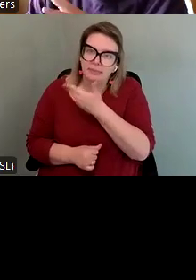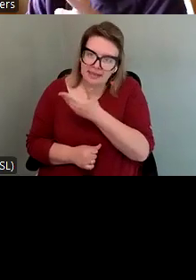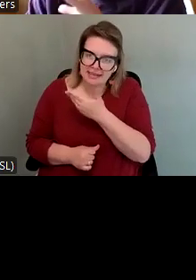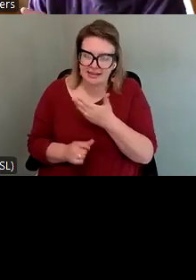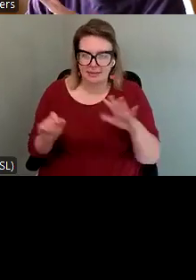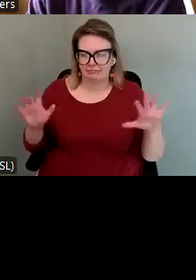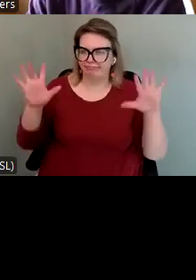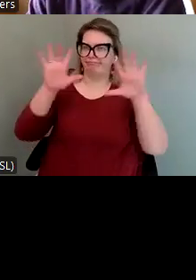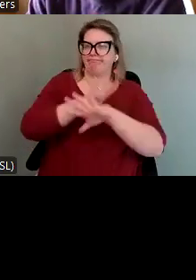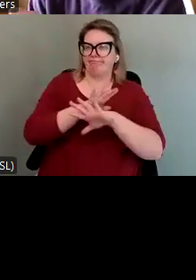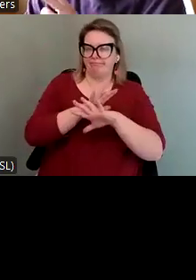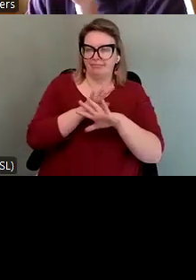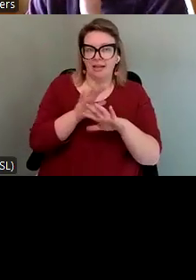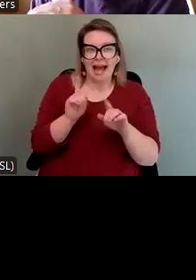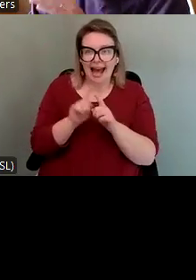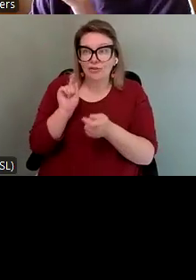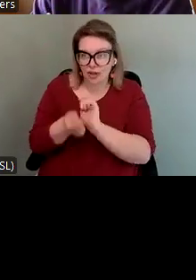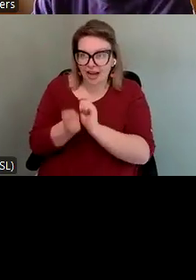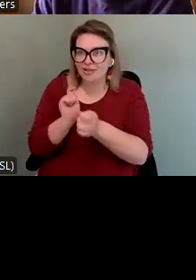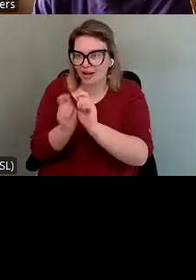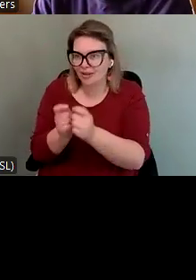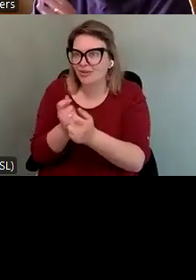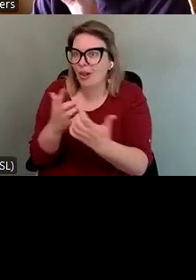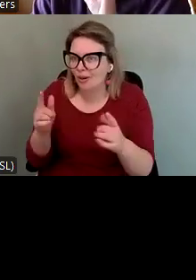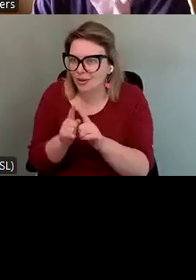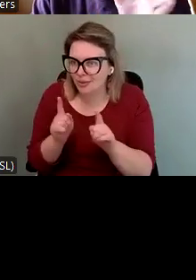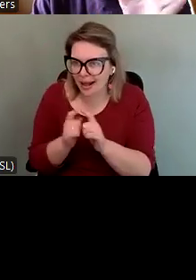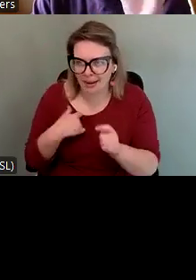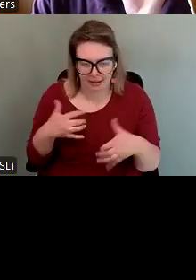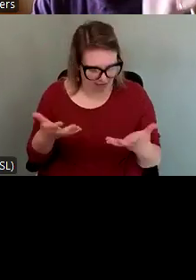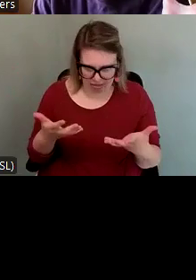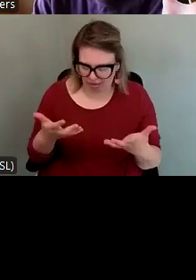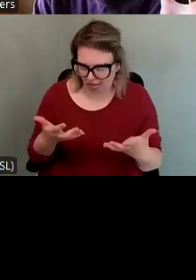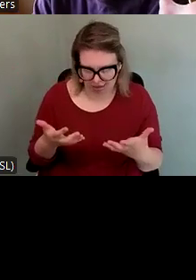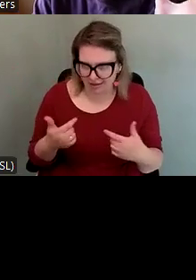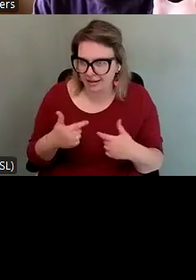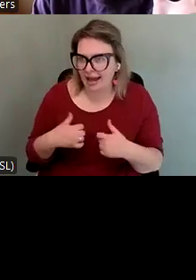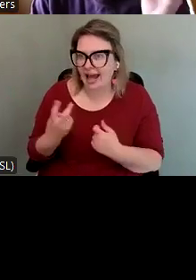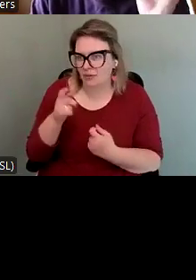and it always changes. If you need handholding, we do have two wonderful tech champions